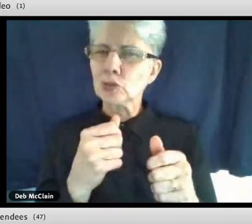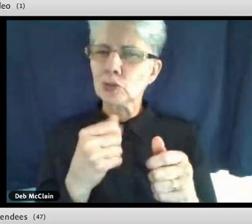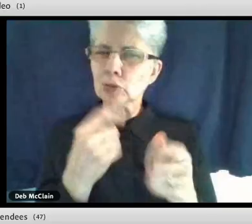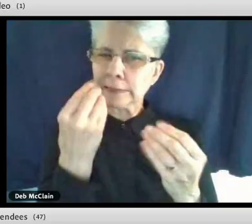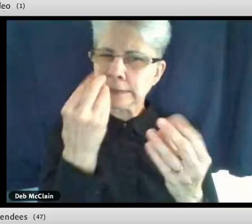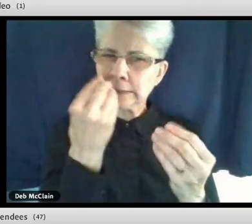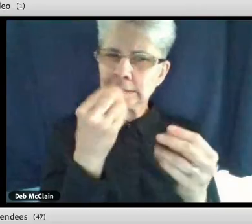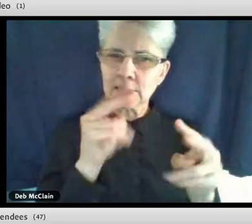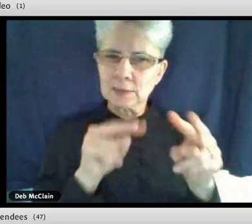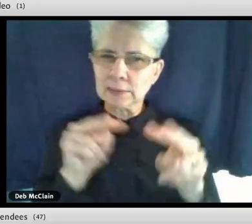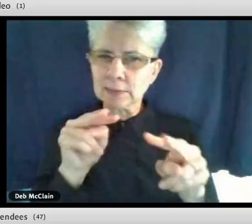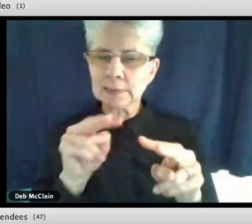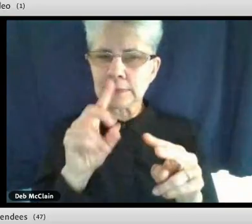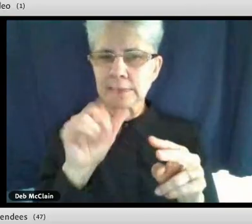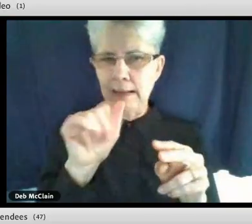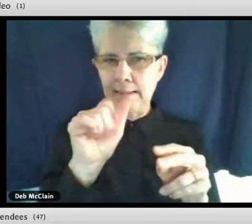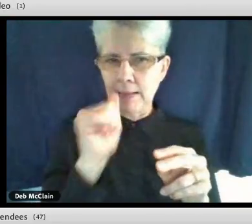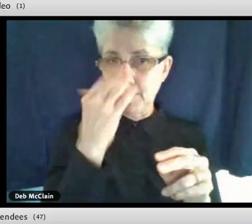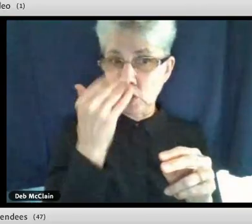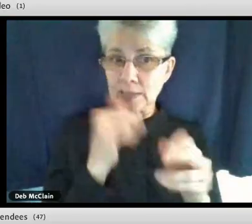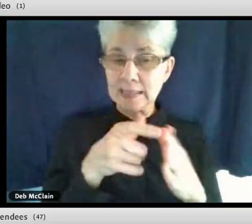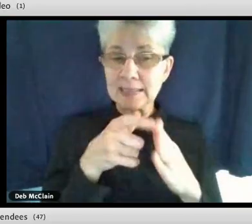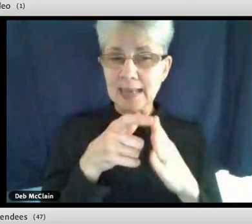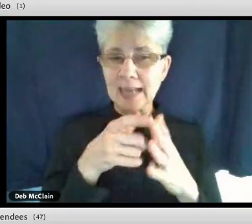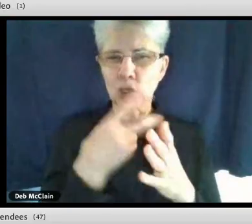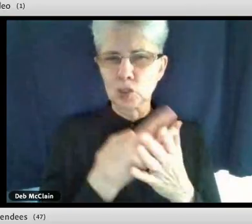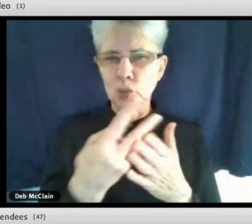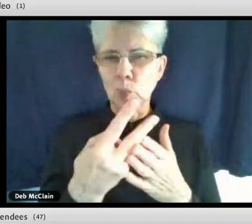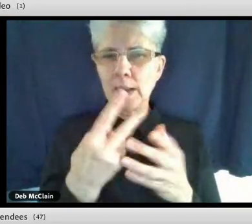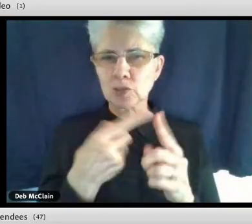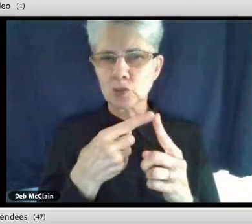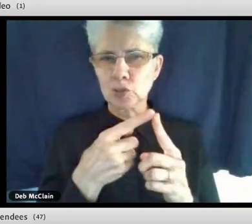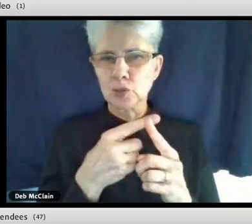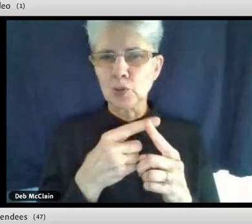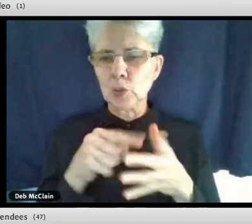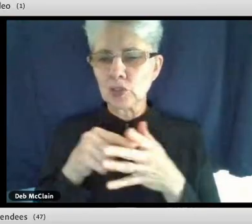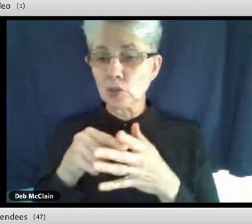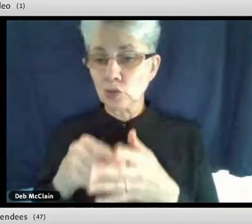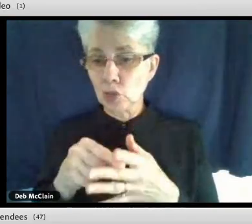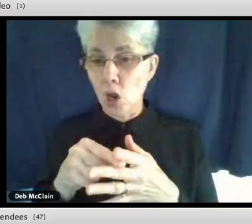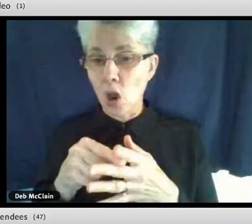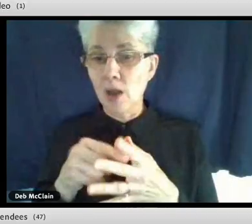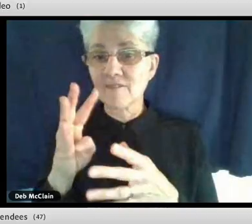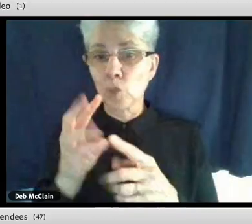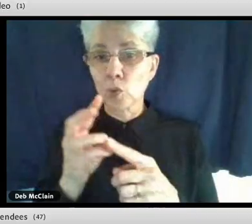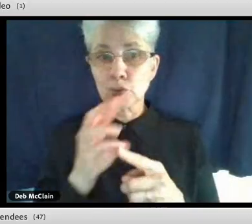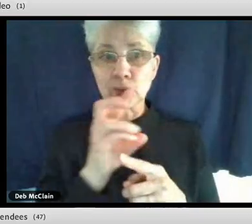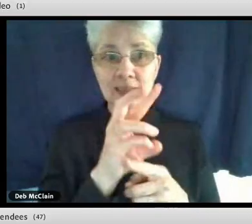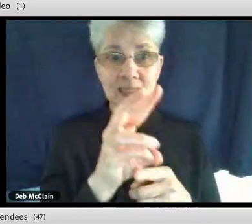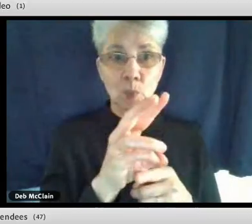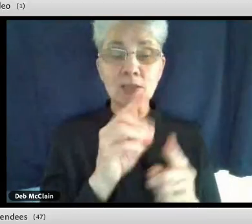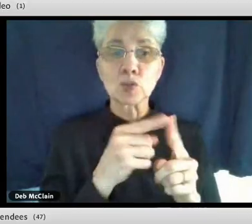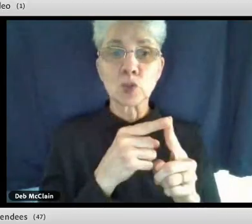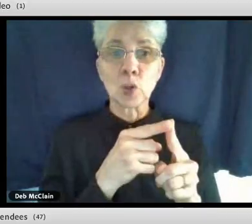into perspective, is that, you know, it takes a good 2 weeks to incubate, and then sometimes 46 weeks to recover.